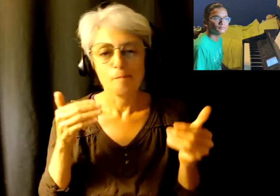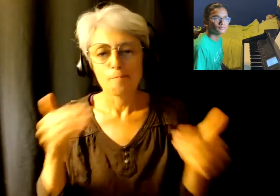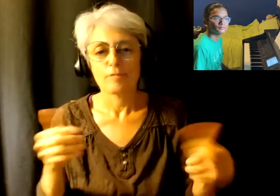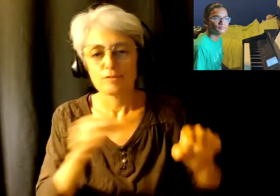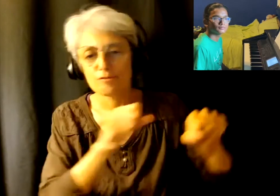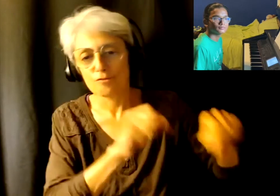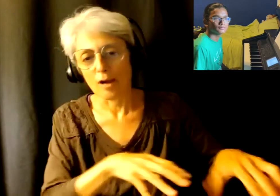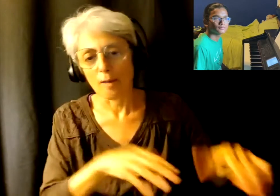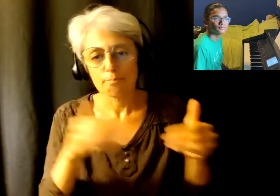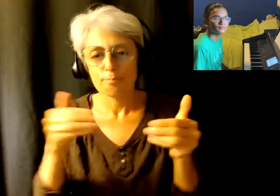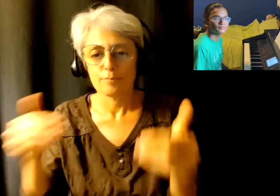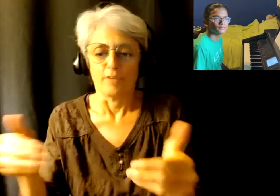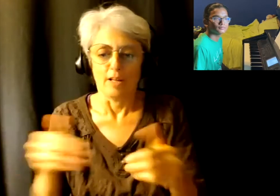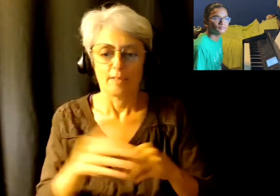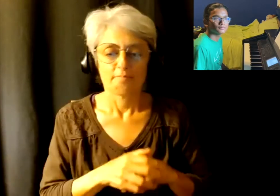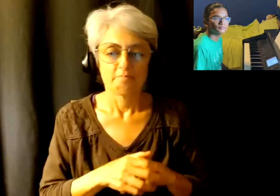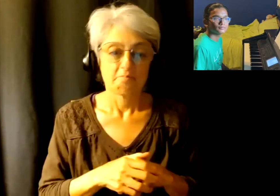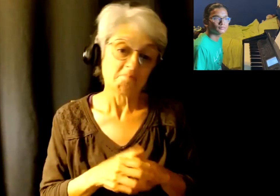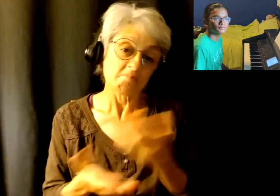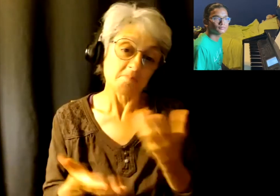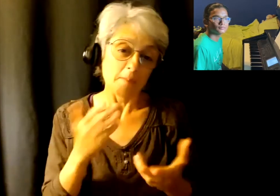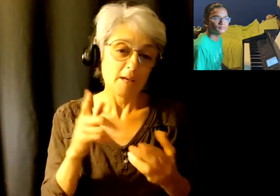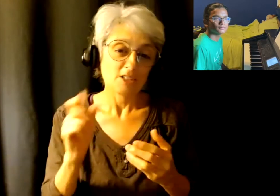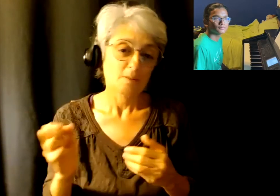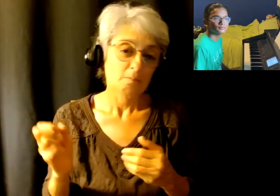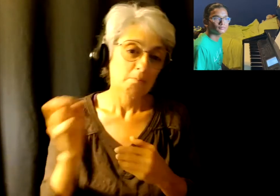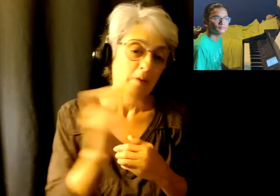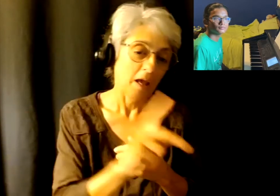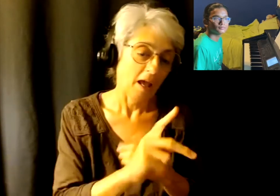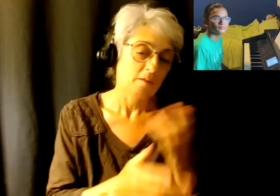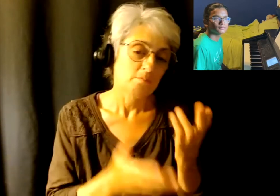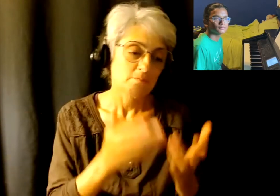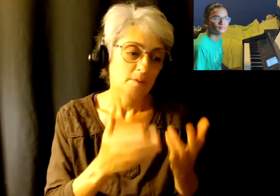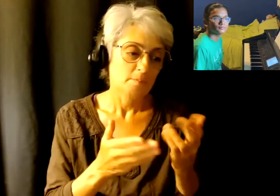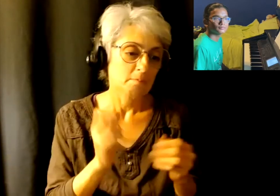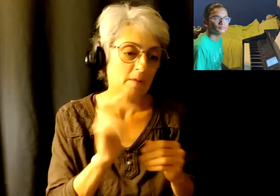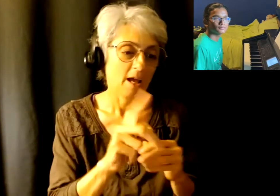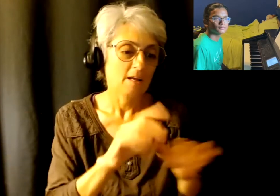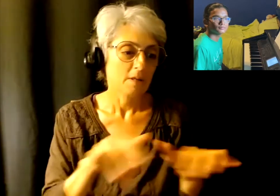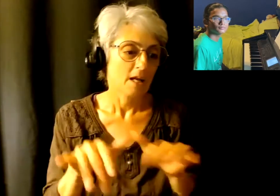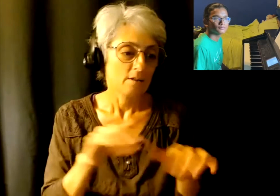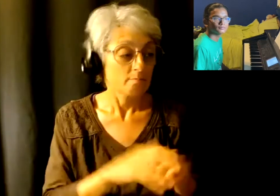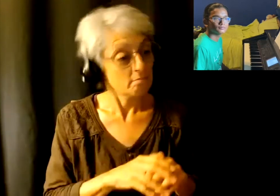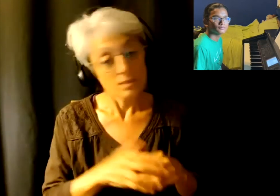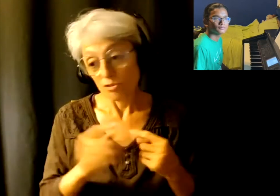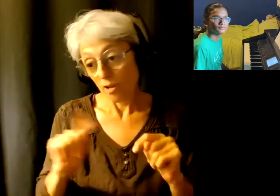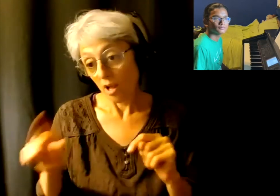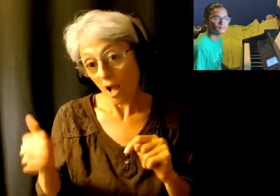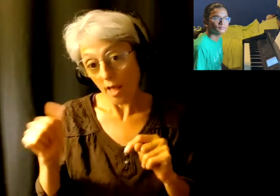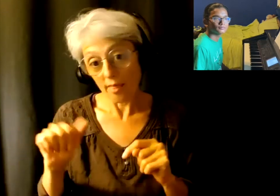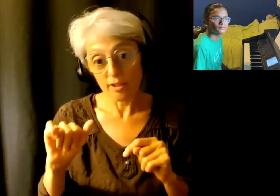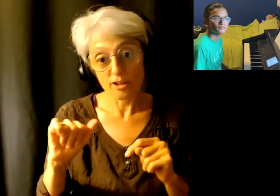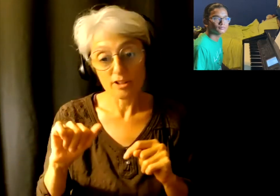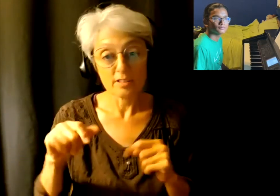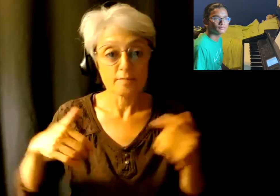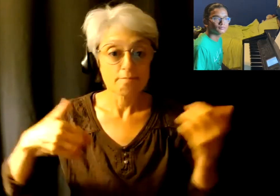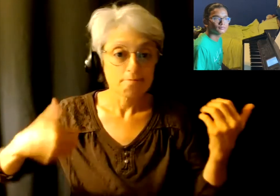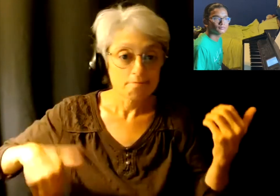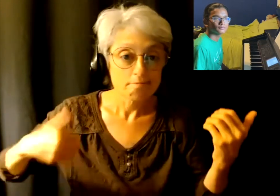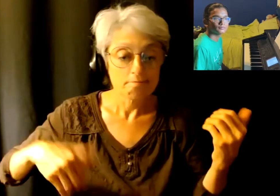I should probably get back into it. Sid: Well you could try a different instrument. Yeah, I could.